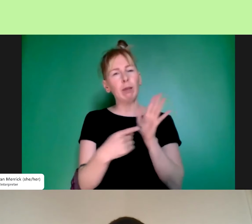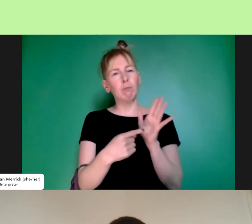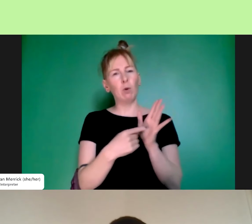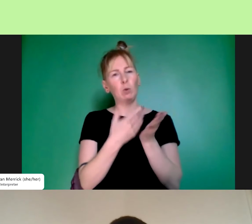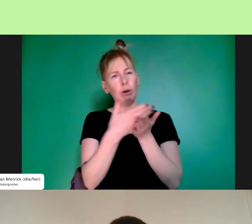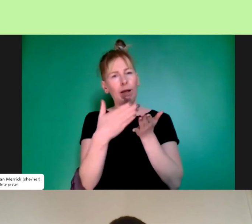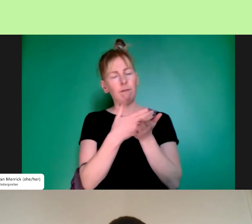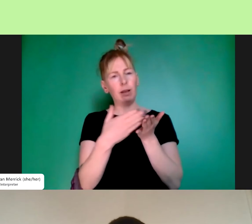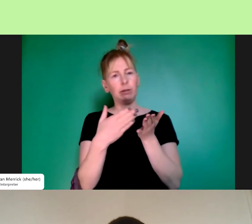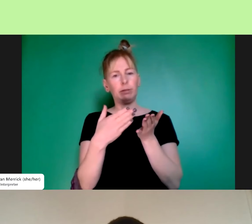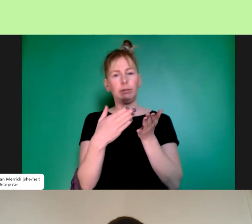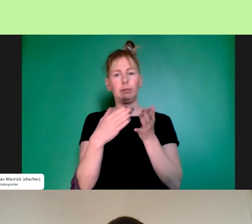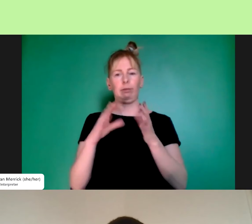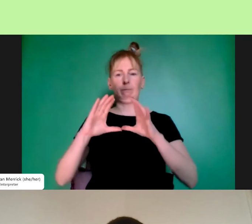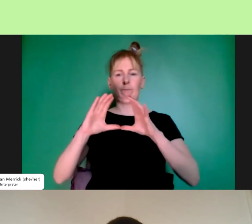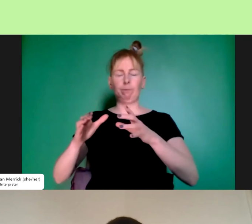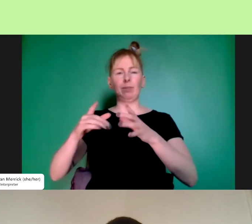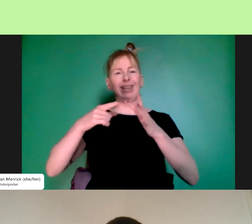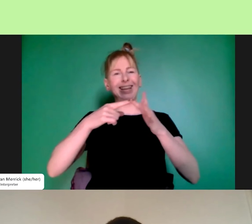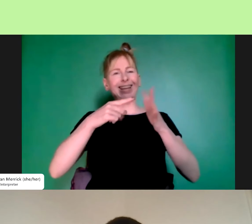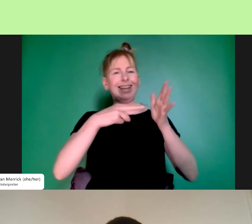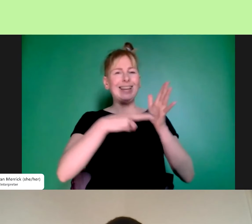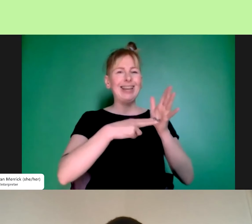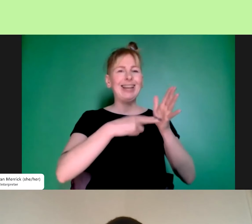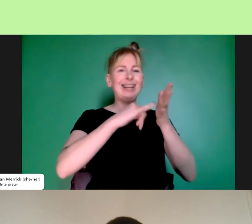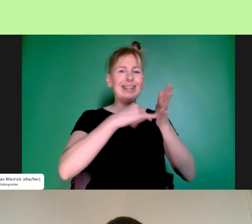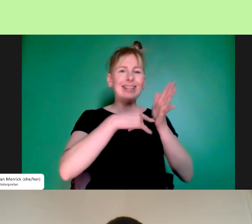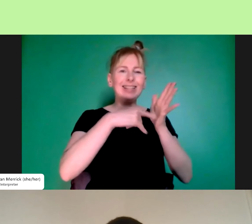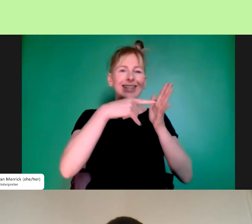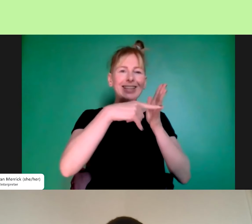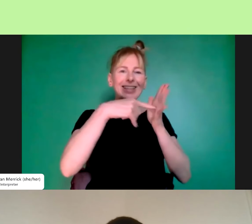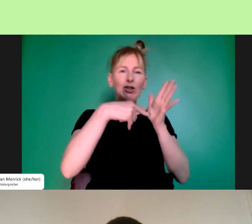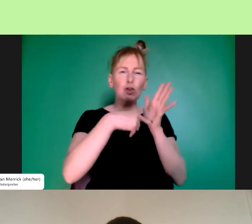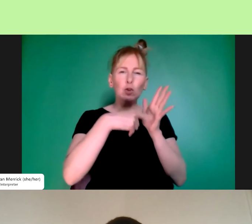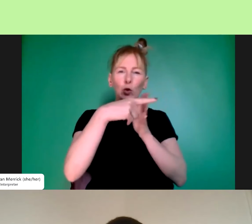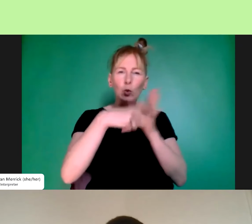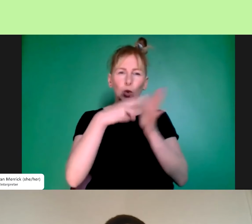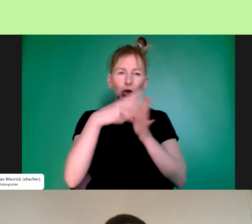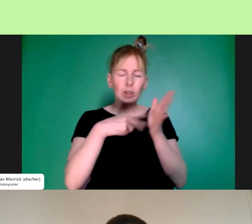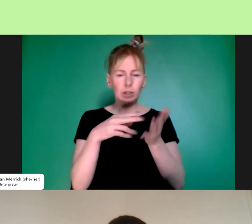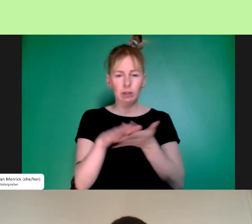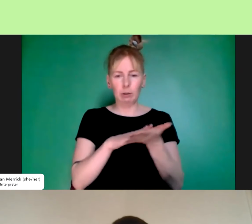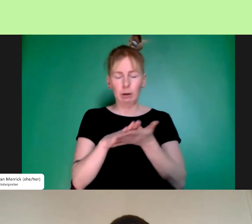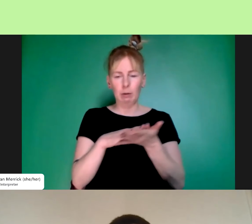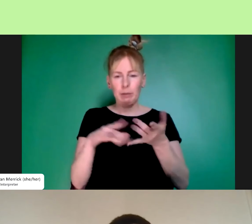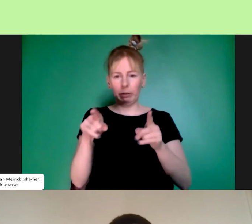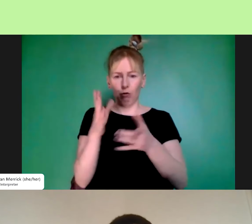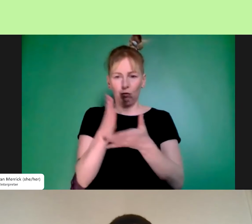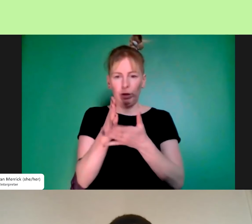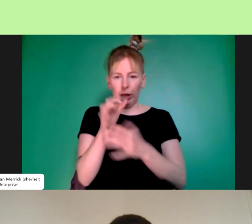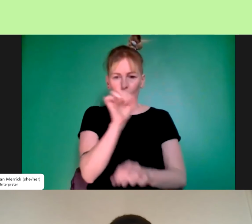Western-Eurocentric form of gathering that has very